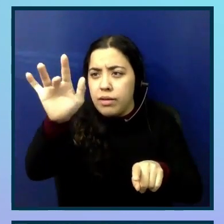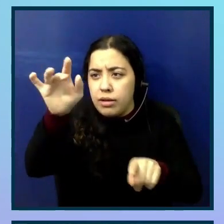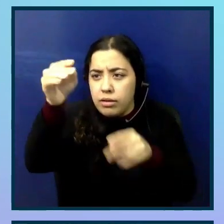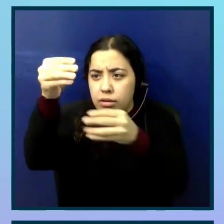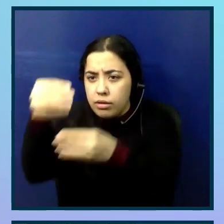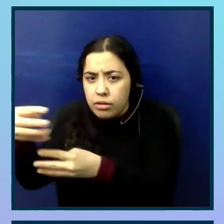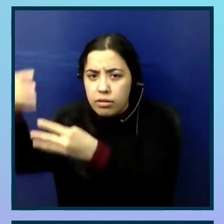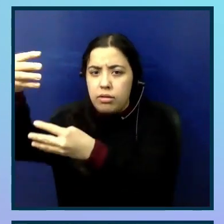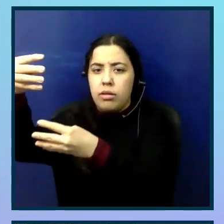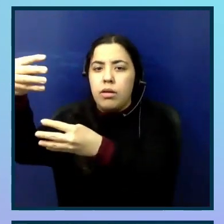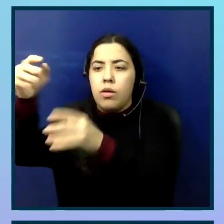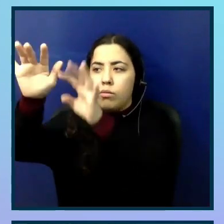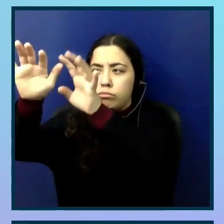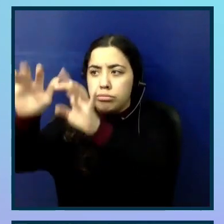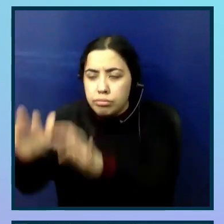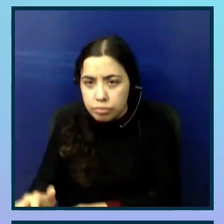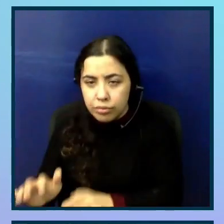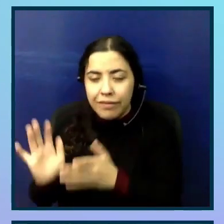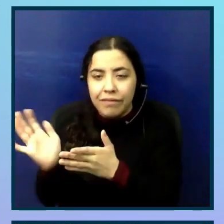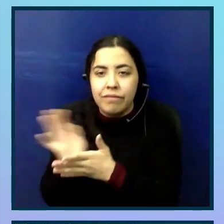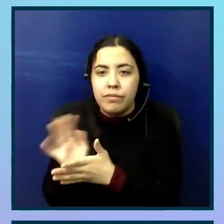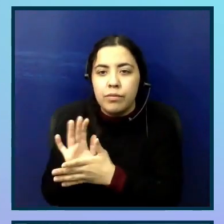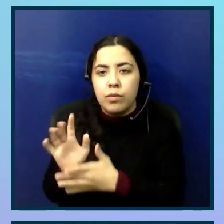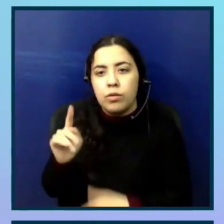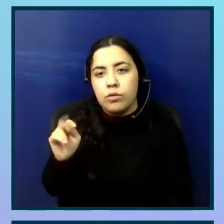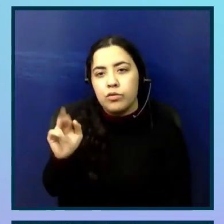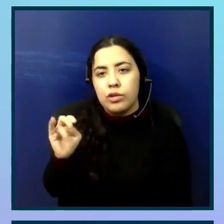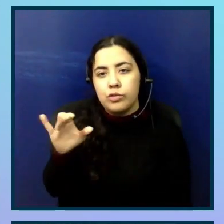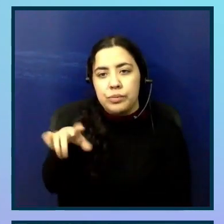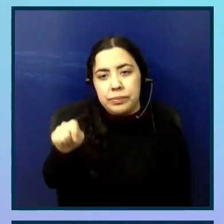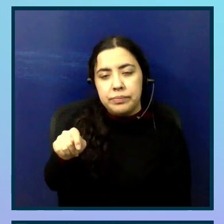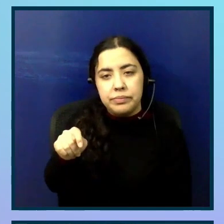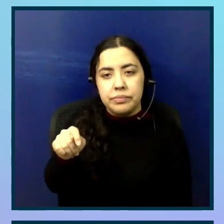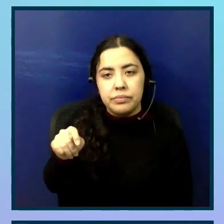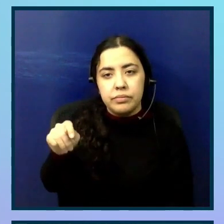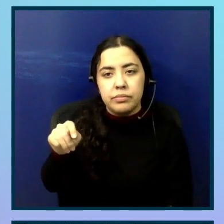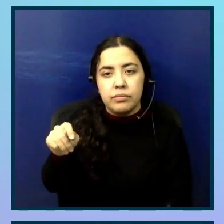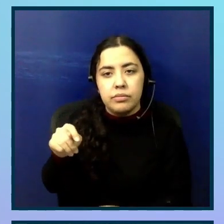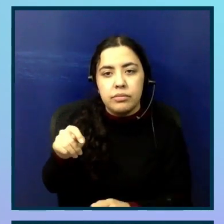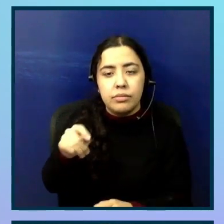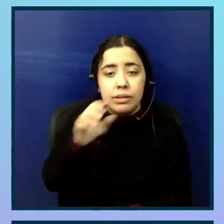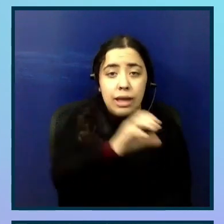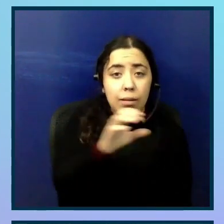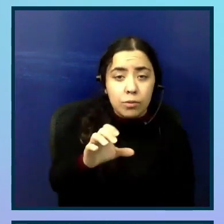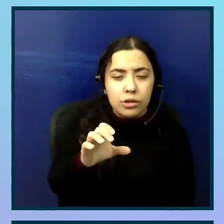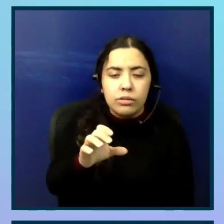with the transcript for the video. We think transcripts are pretty neat. It's one of those pieces of assistive technology